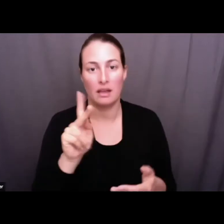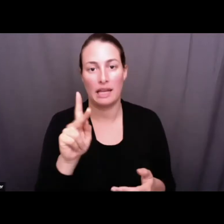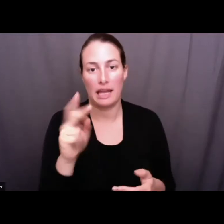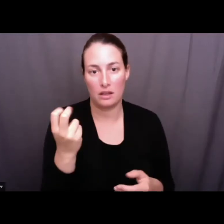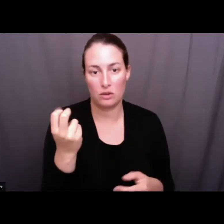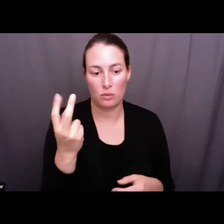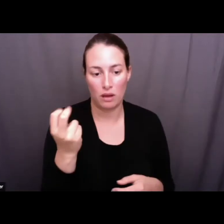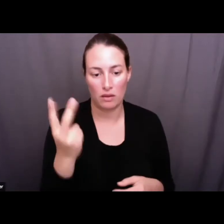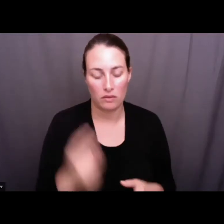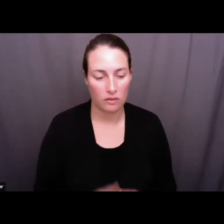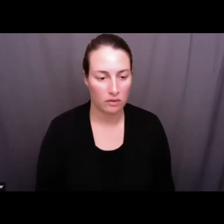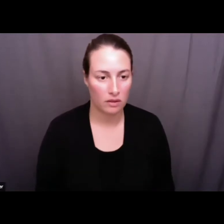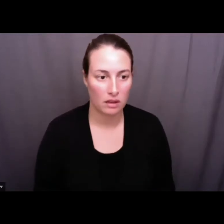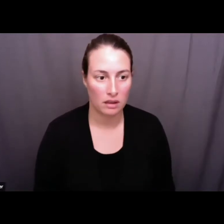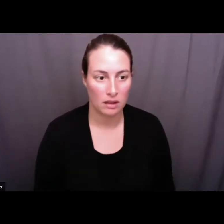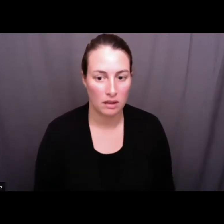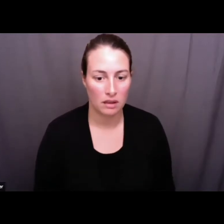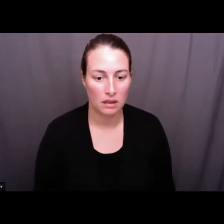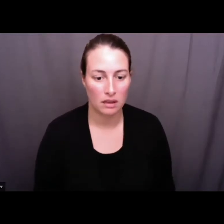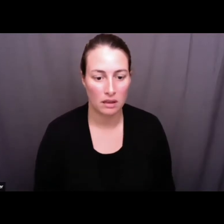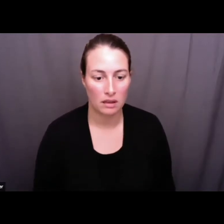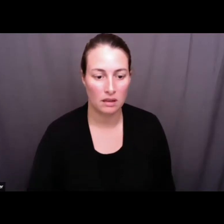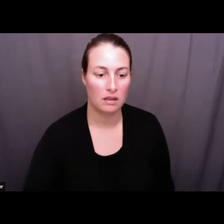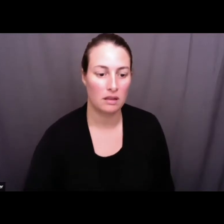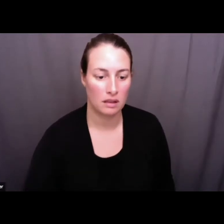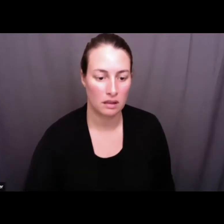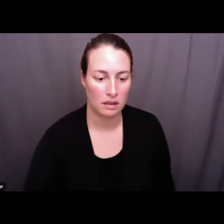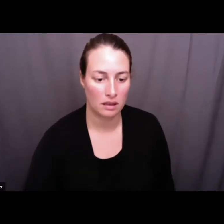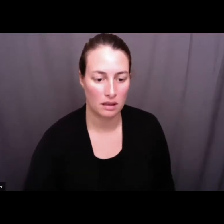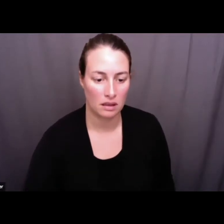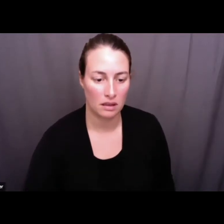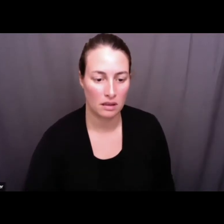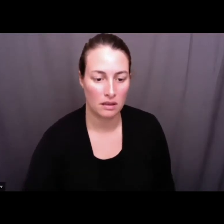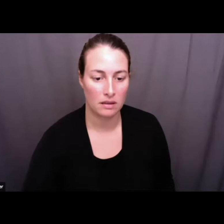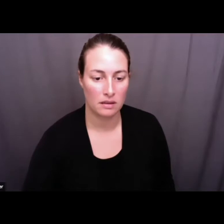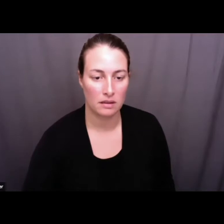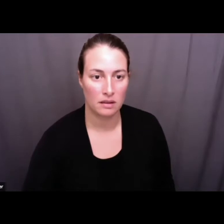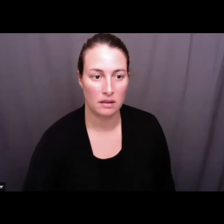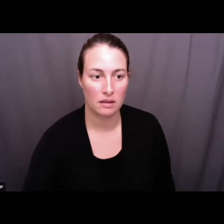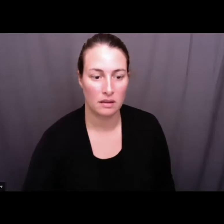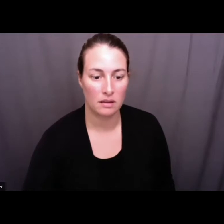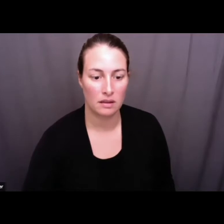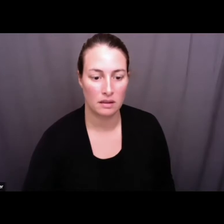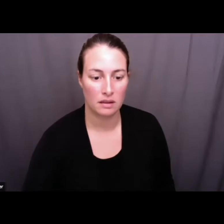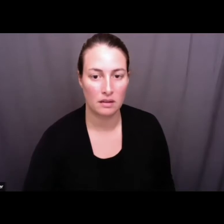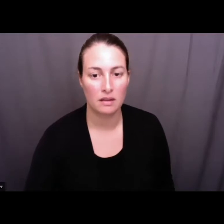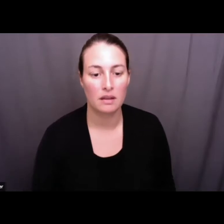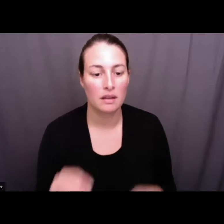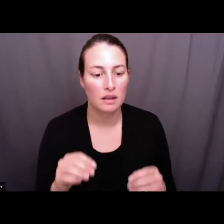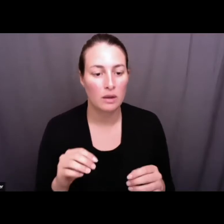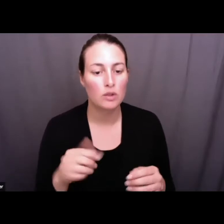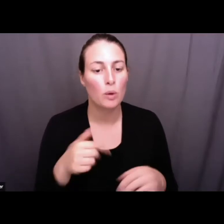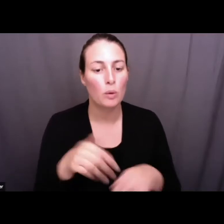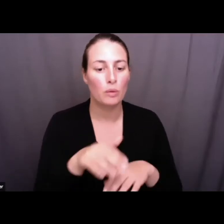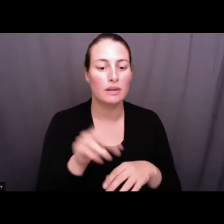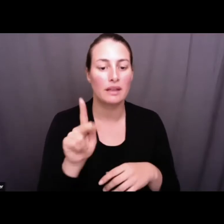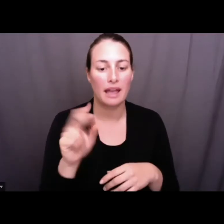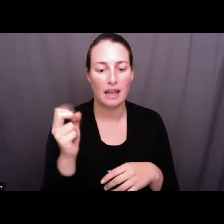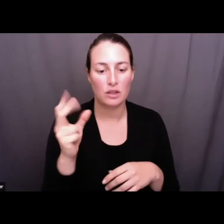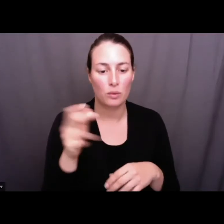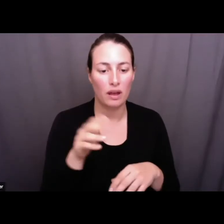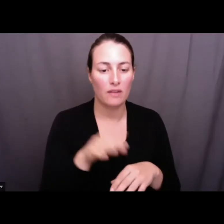to slots in these K12s. In response to that, we’re slowly migrating our K12 slots into